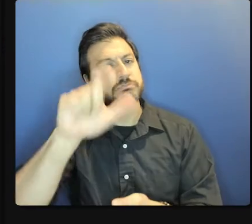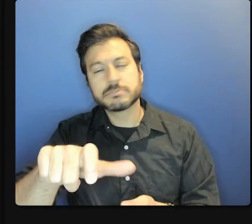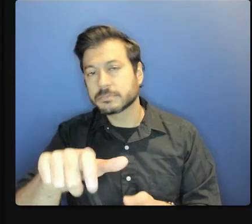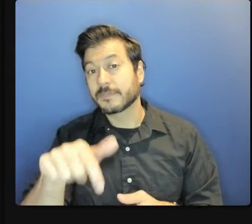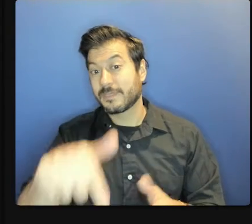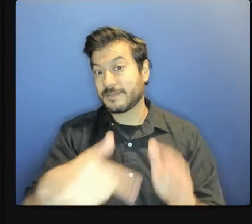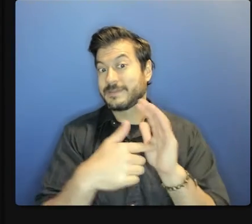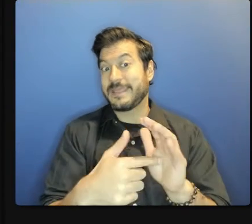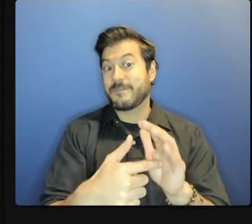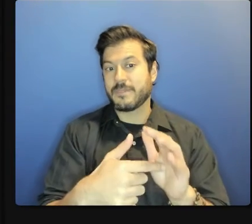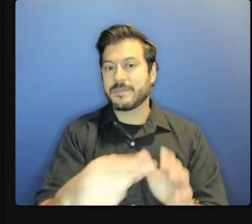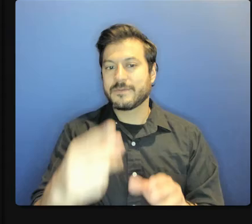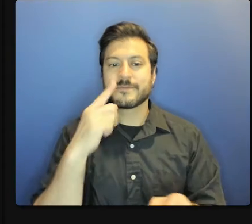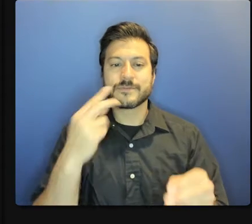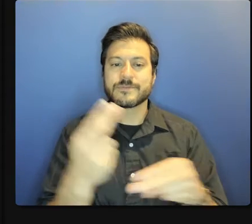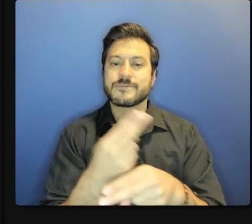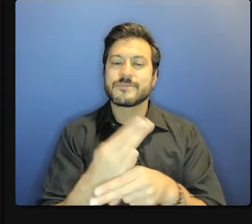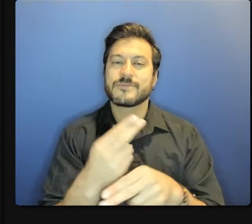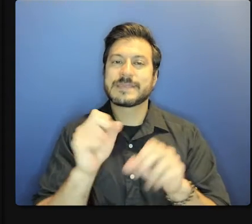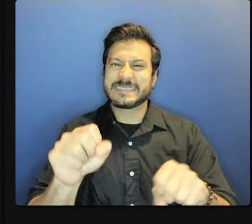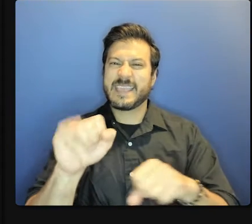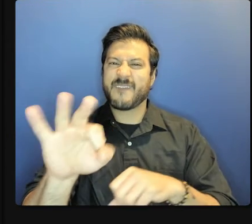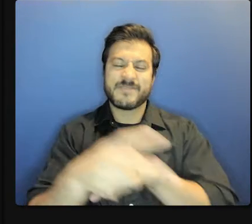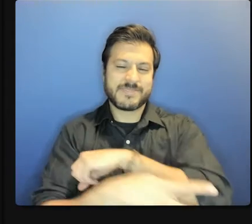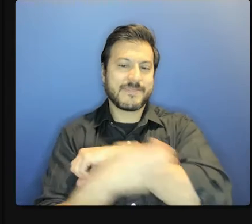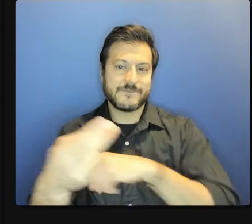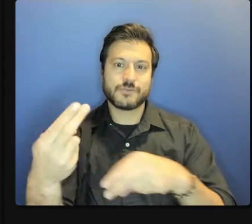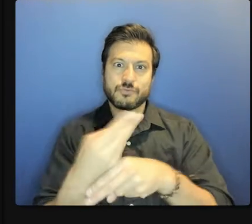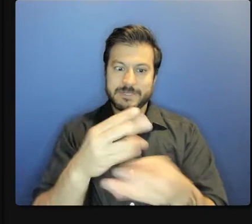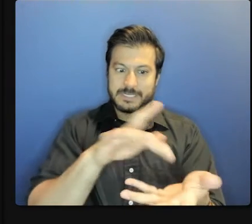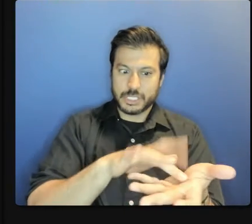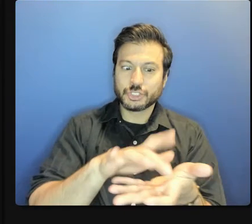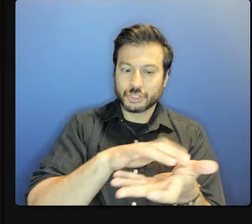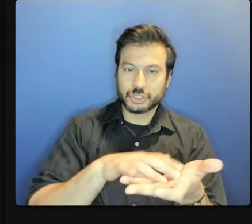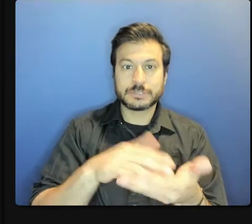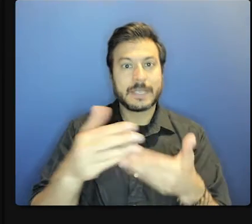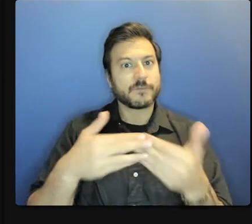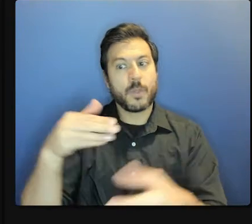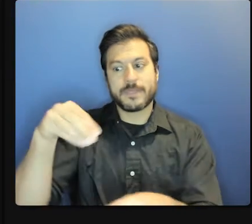In this example, Sea of Thieves is playable using touch controls, even though internally,